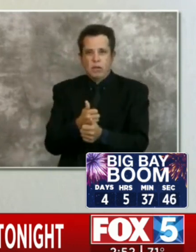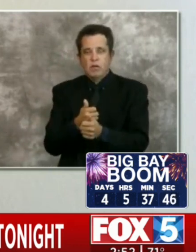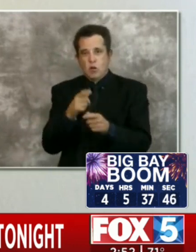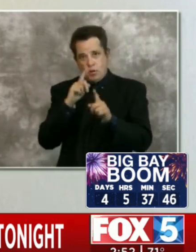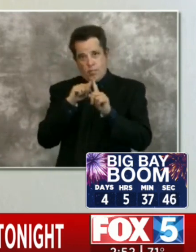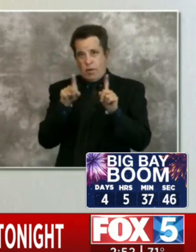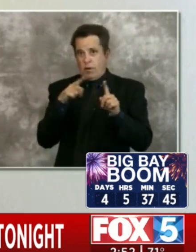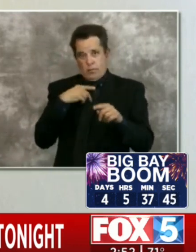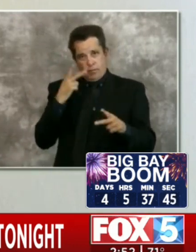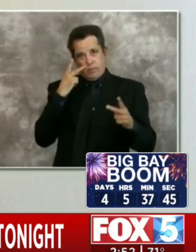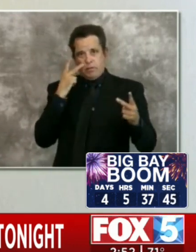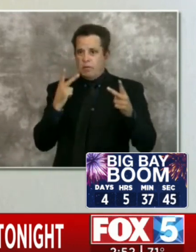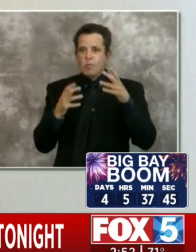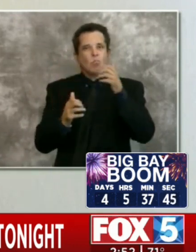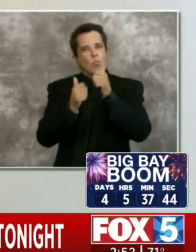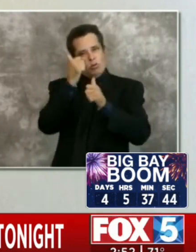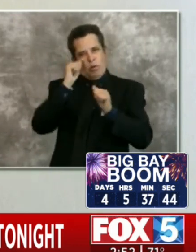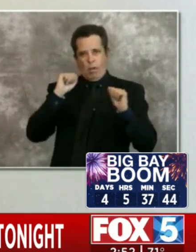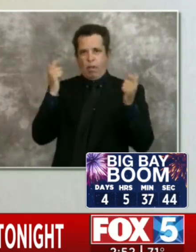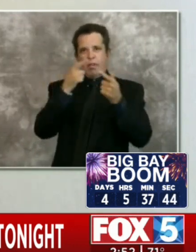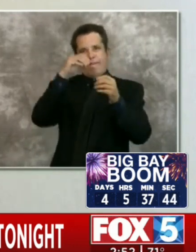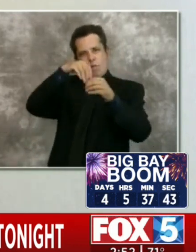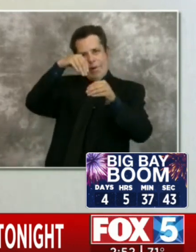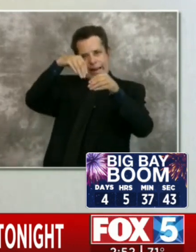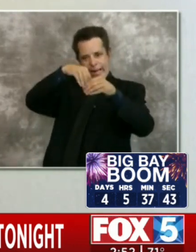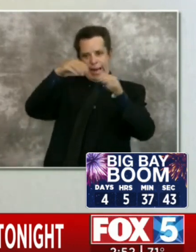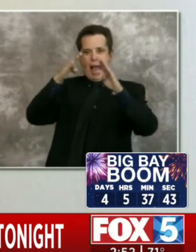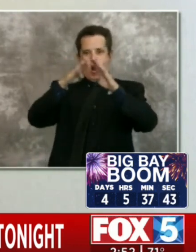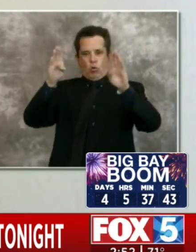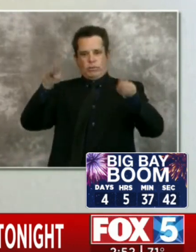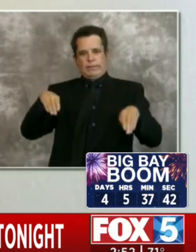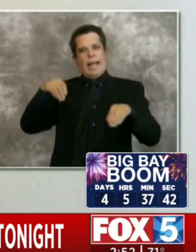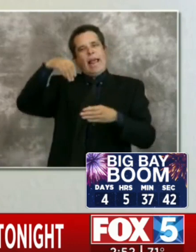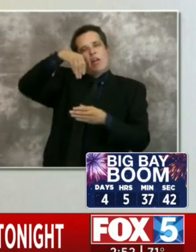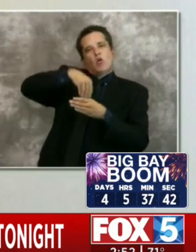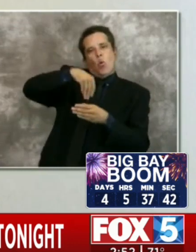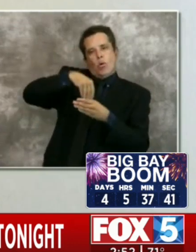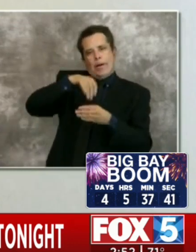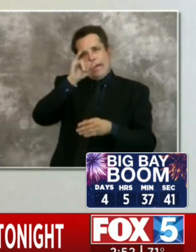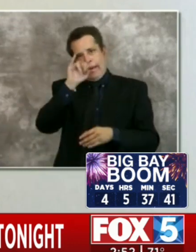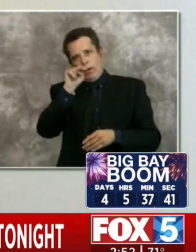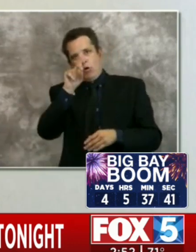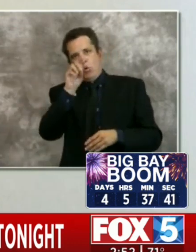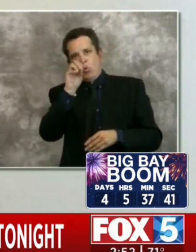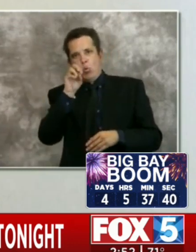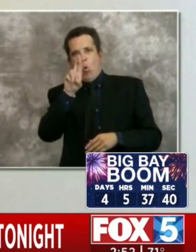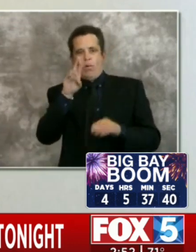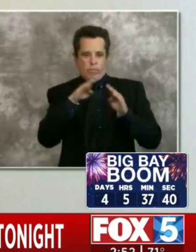SMATTERING. BUT THEY ALL HAVE ONE THING IN COMMON. ALL OF OUR COMMUNITY OUTBREAK TODAY